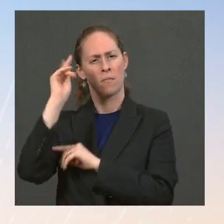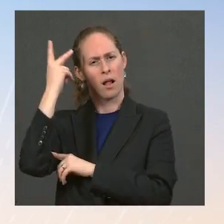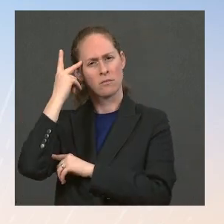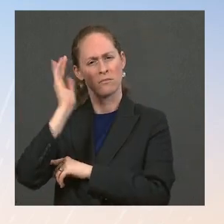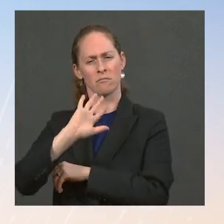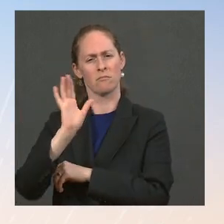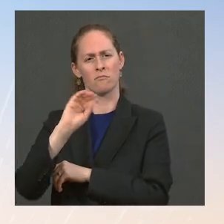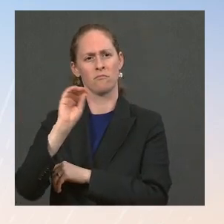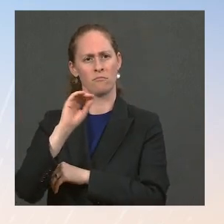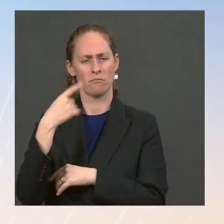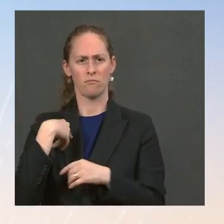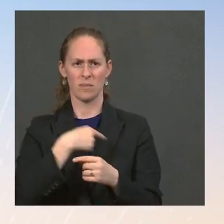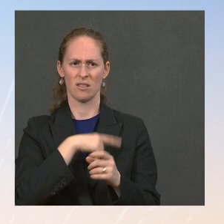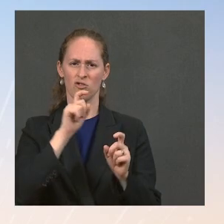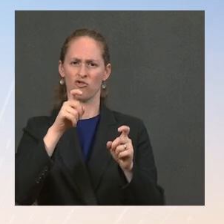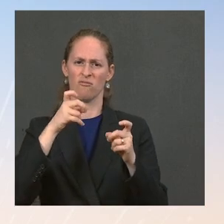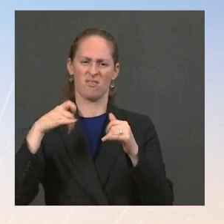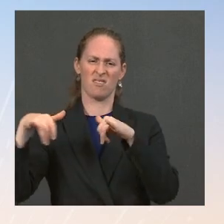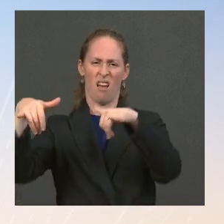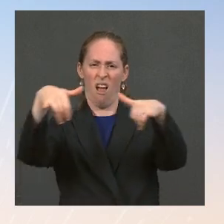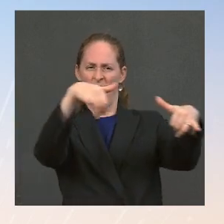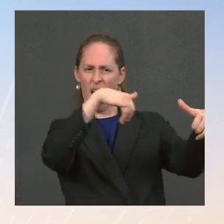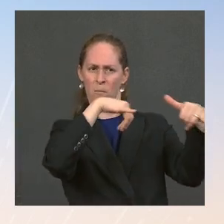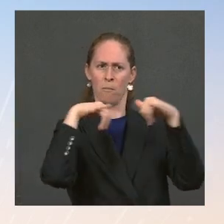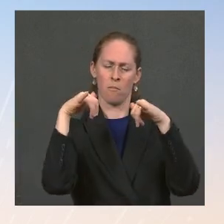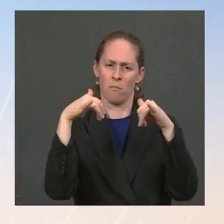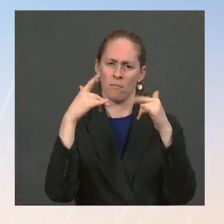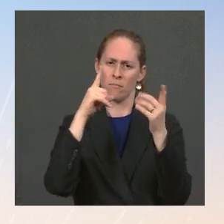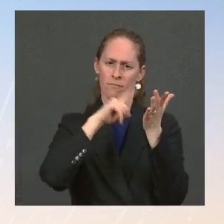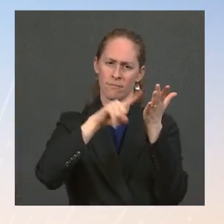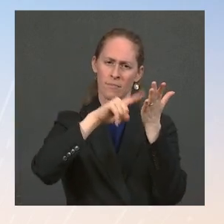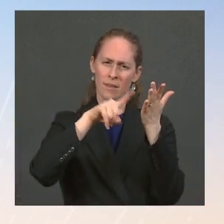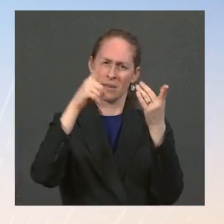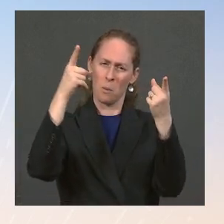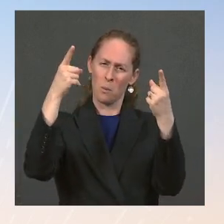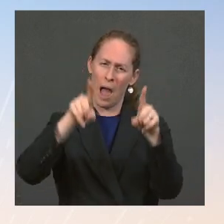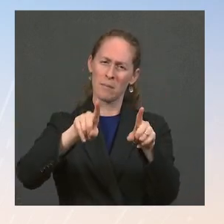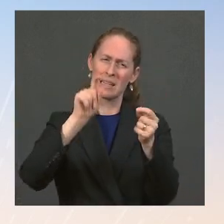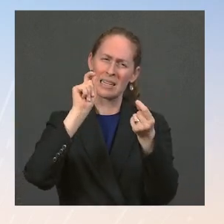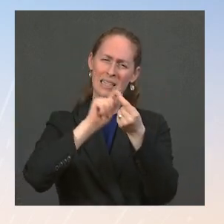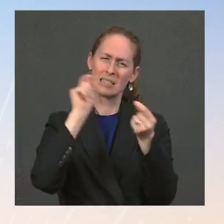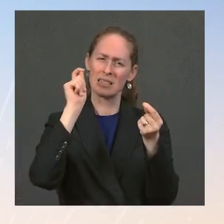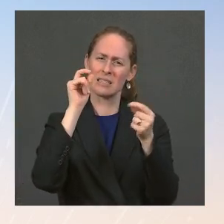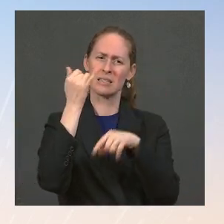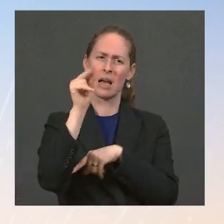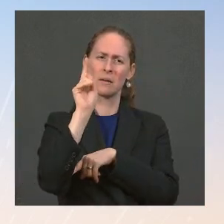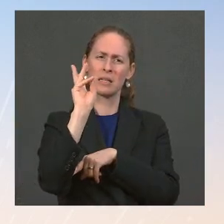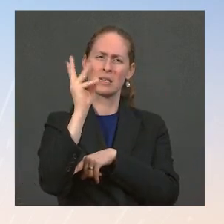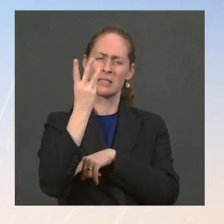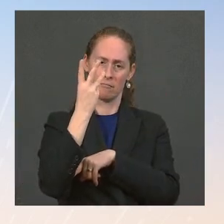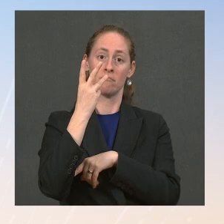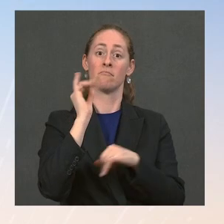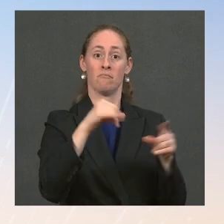And a key part of that, in our view, is ensuring that the select committee has the information it needs to ensure accountability for these events.